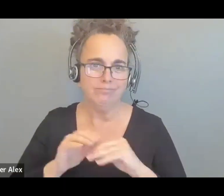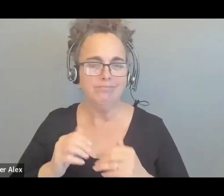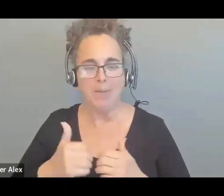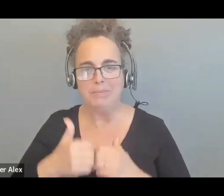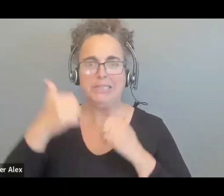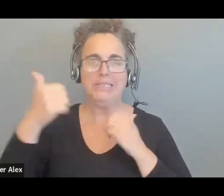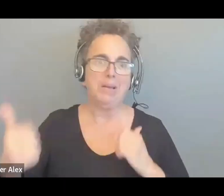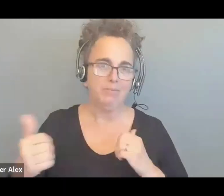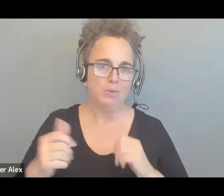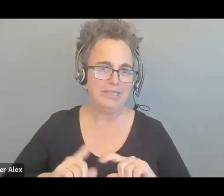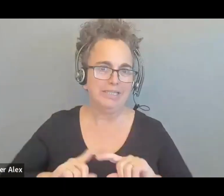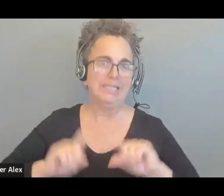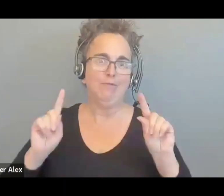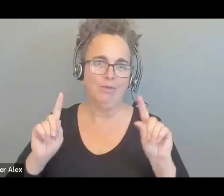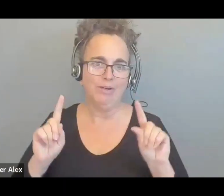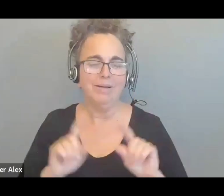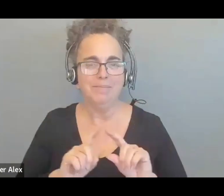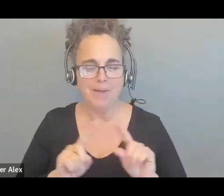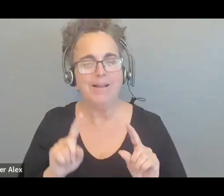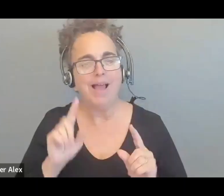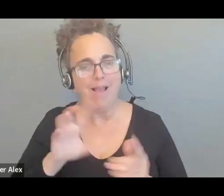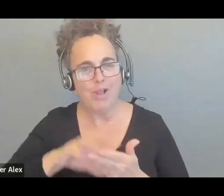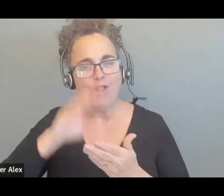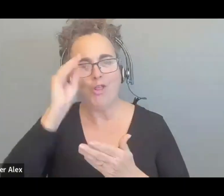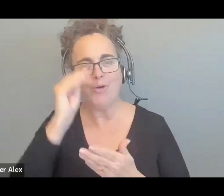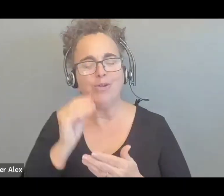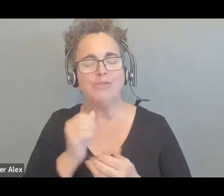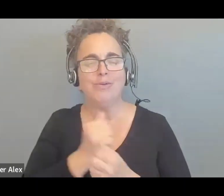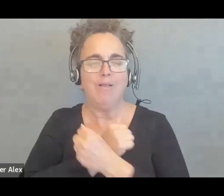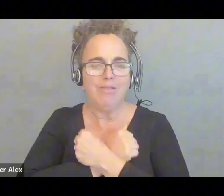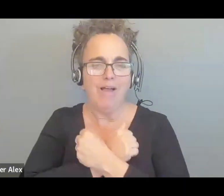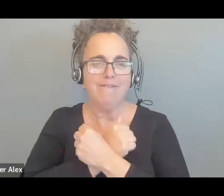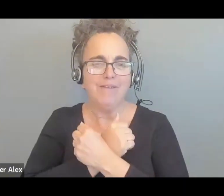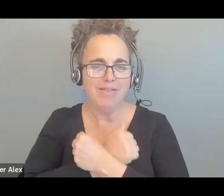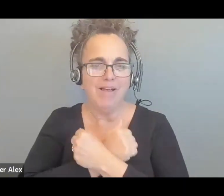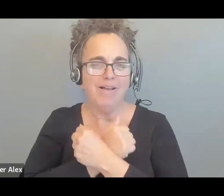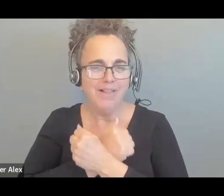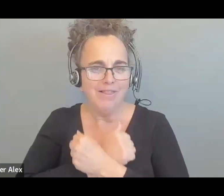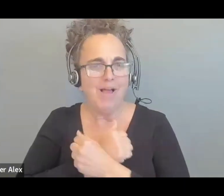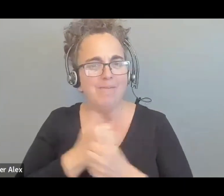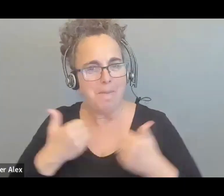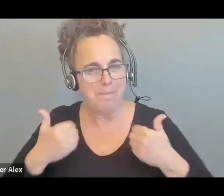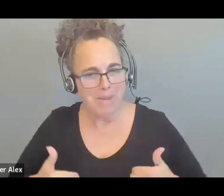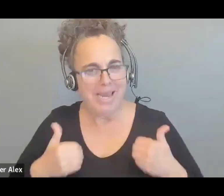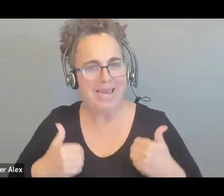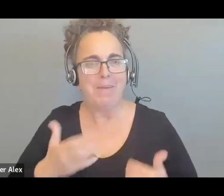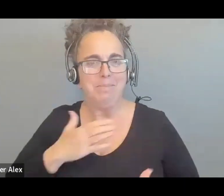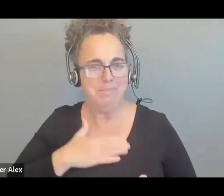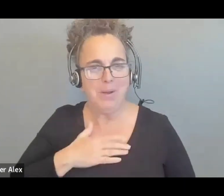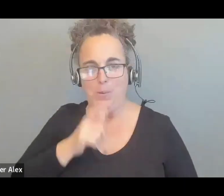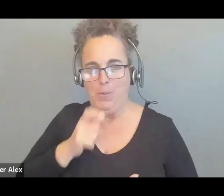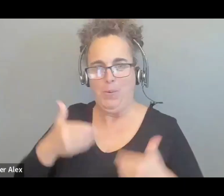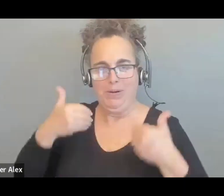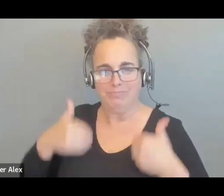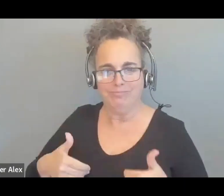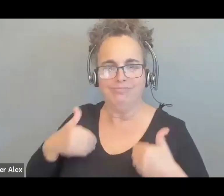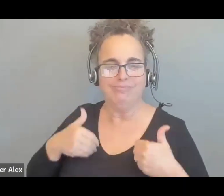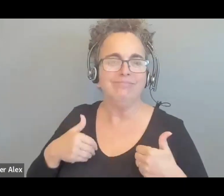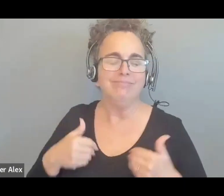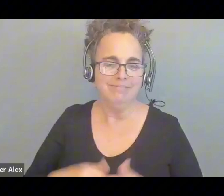but I really have learned to love, love, love the different thing about me. And it has made me just the,